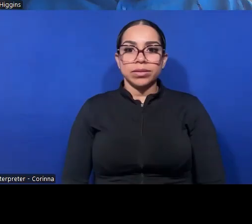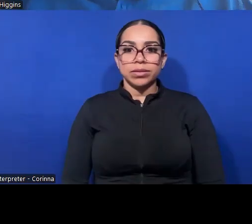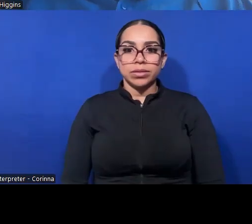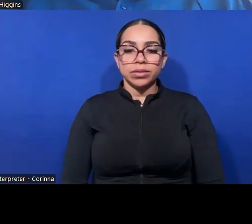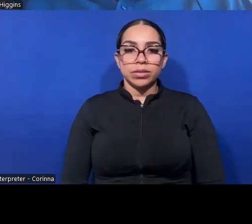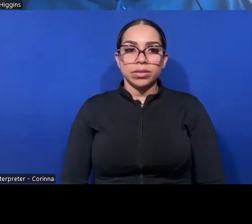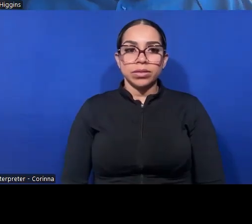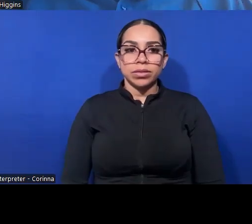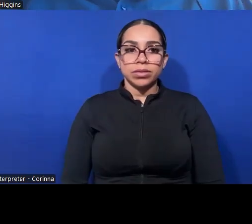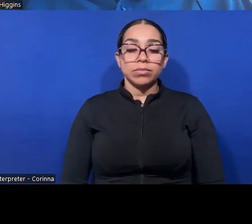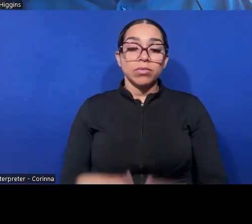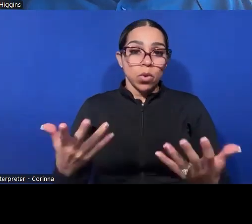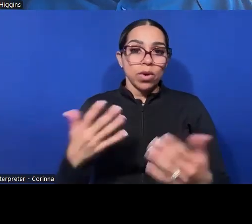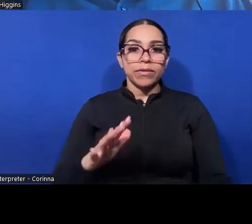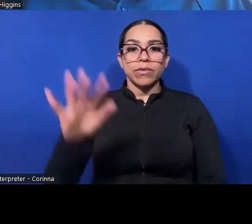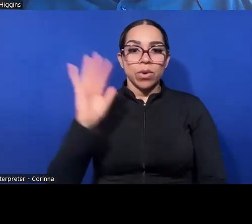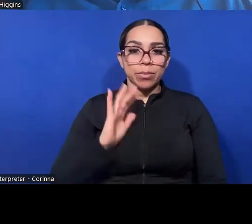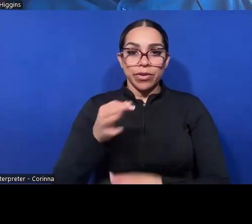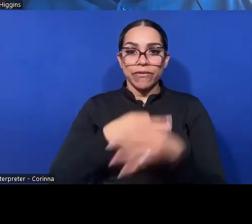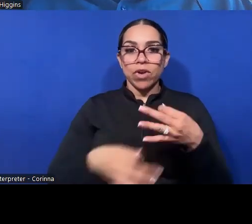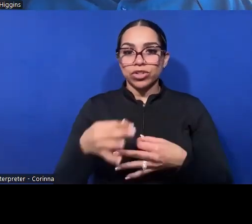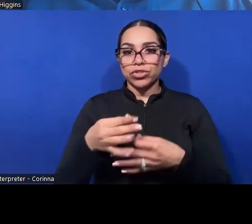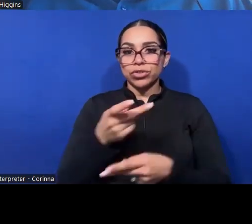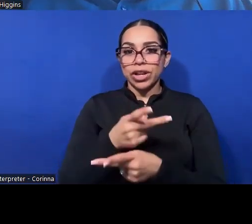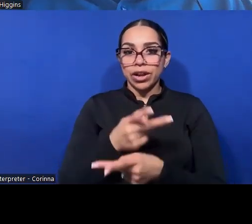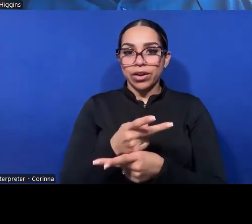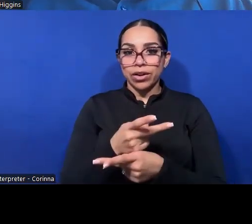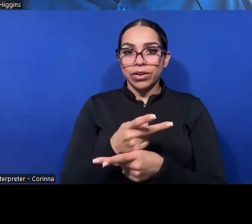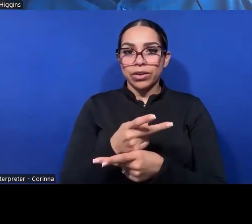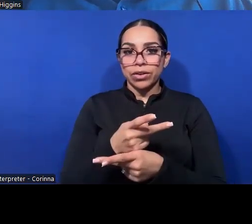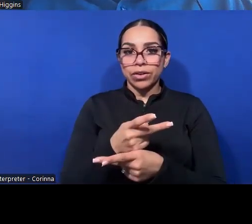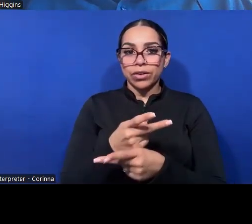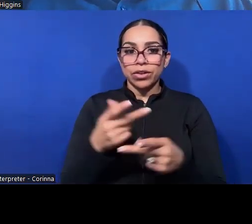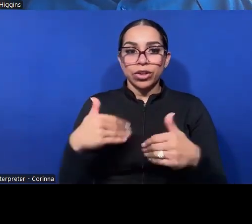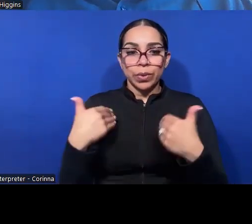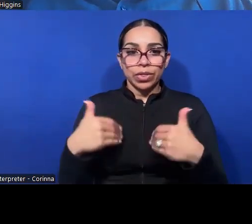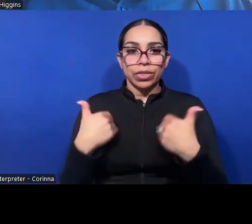Or former foster care. Youth